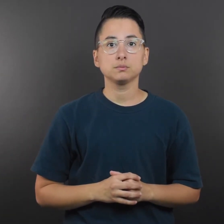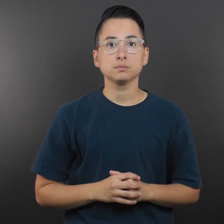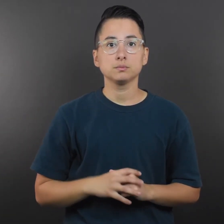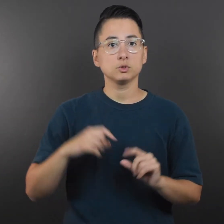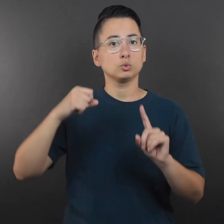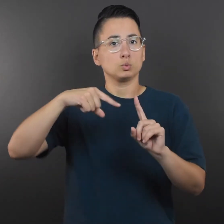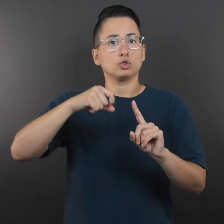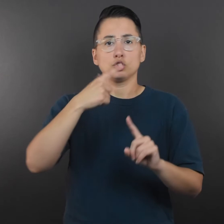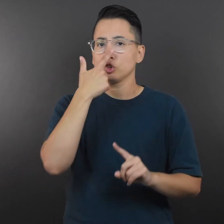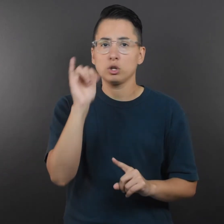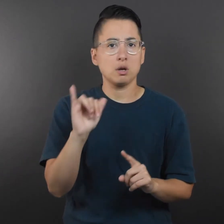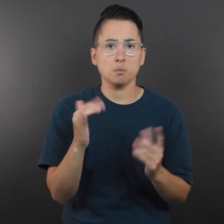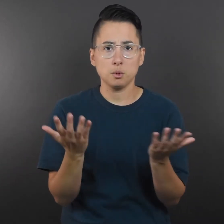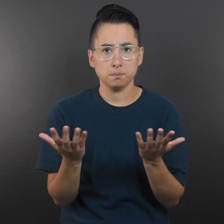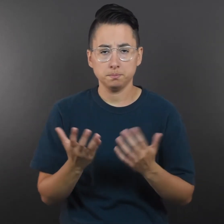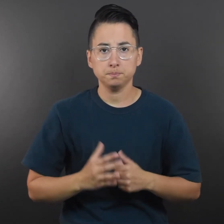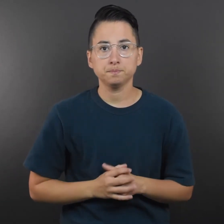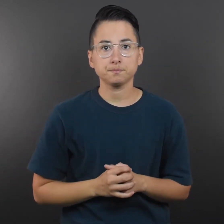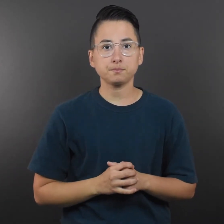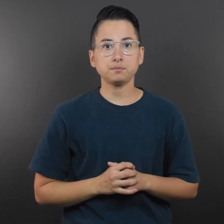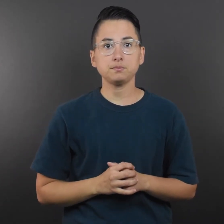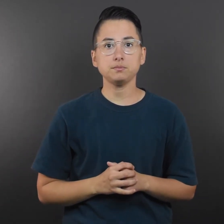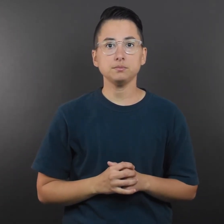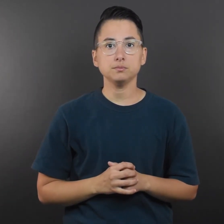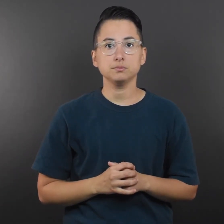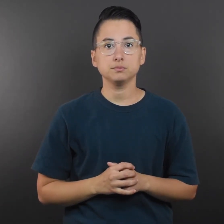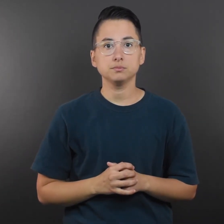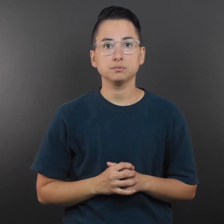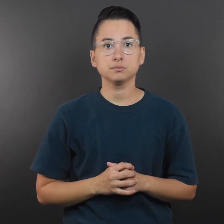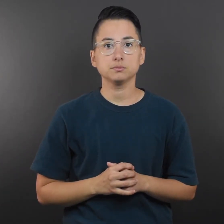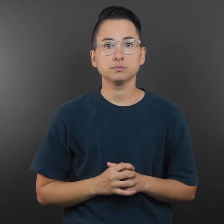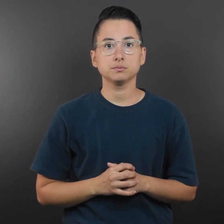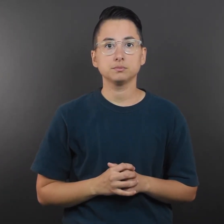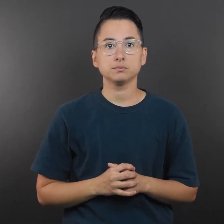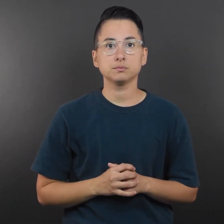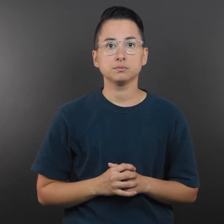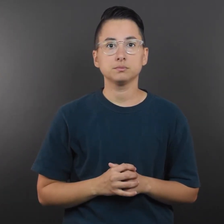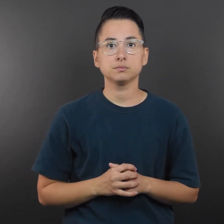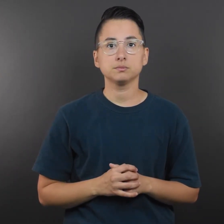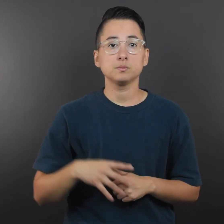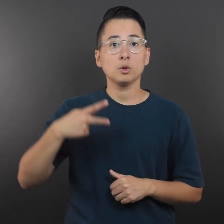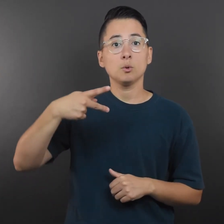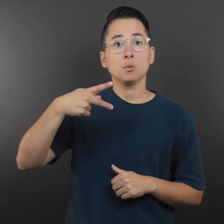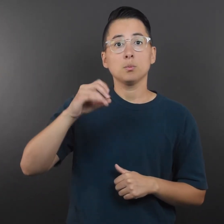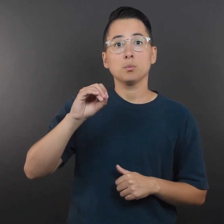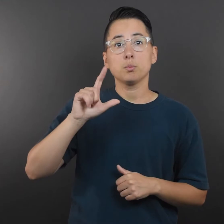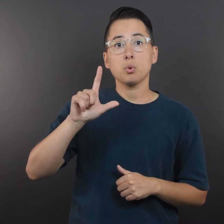Triggers may include: • Pollutants in the air we breathe,